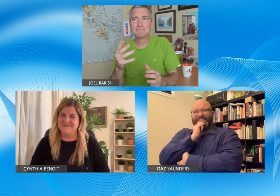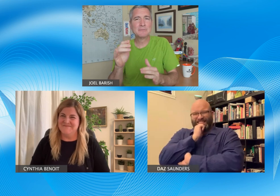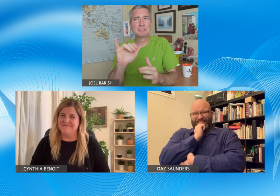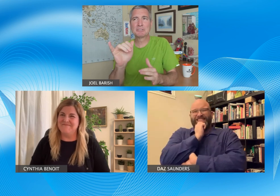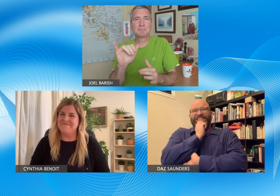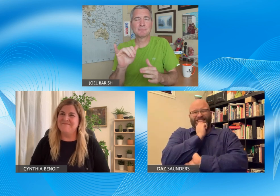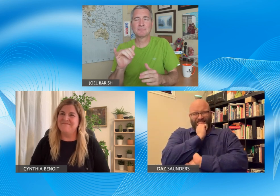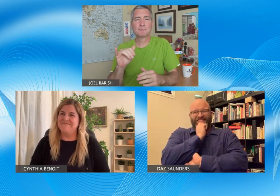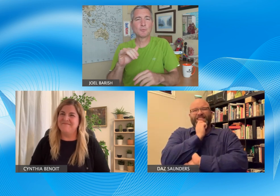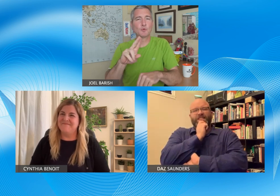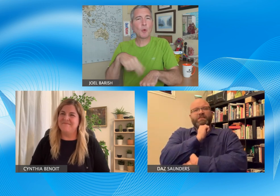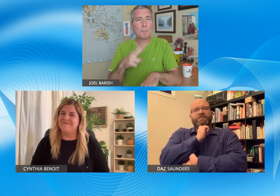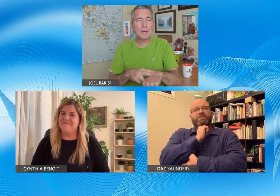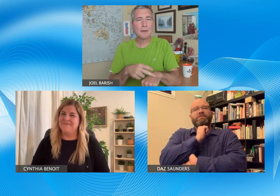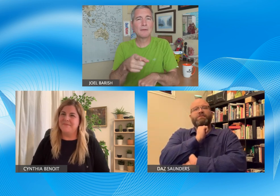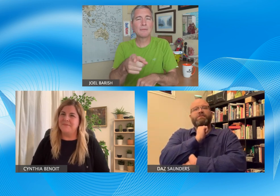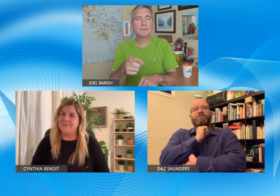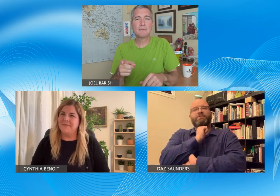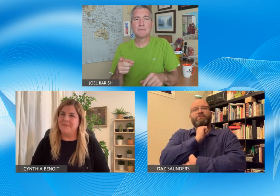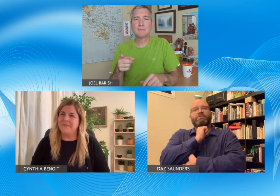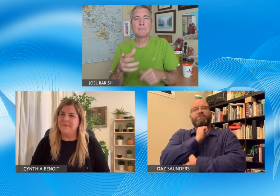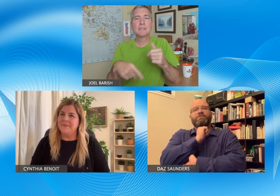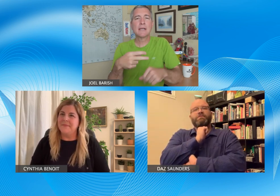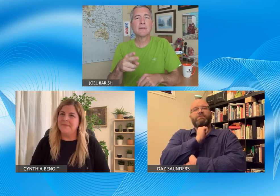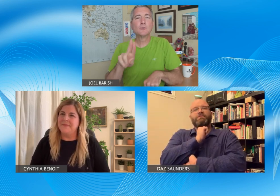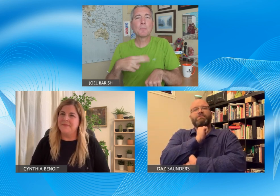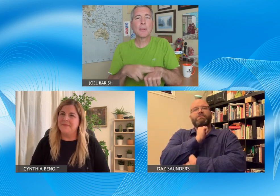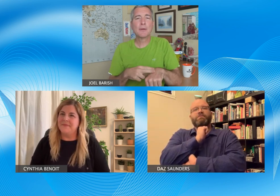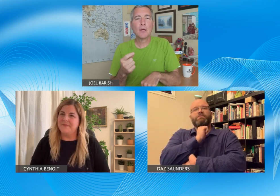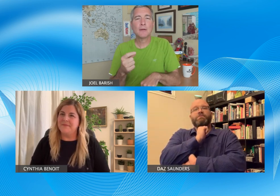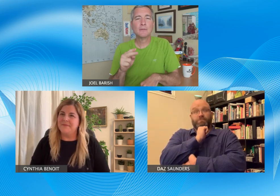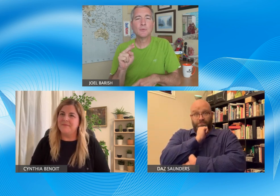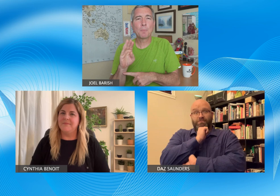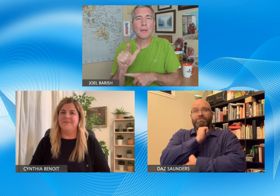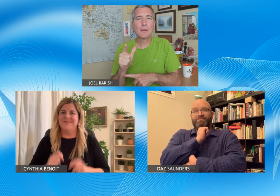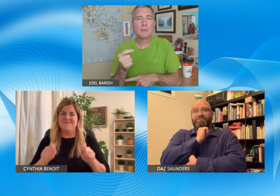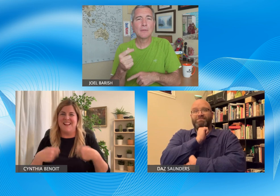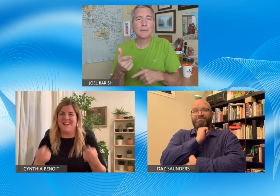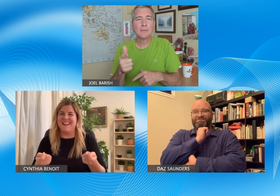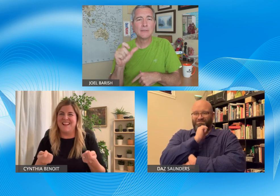Like for example, h ow would you sign “normal”?